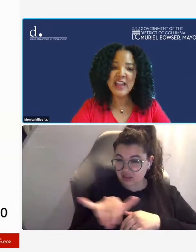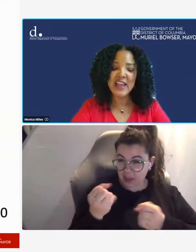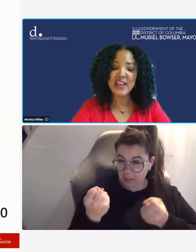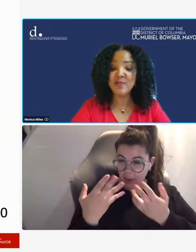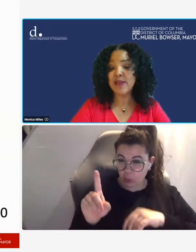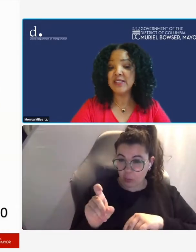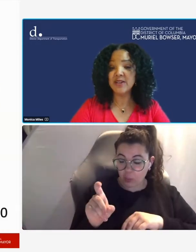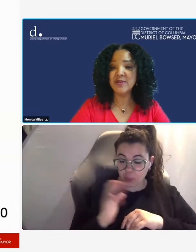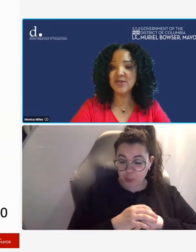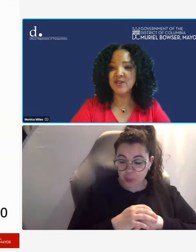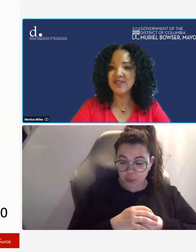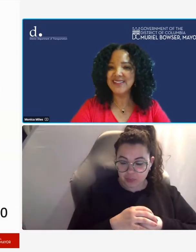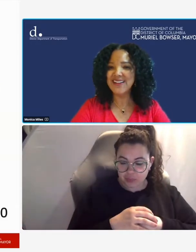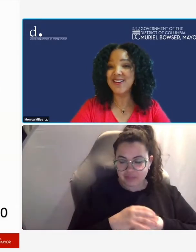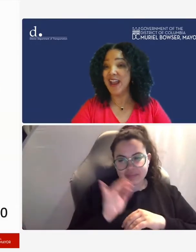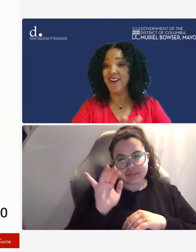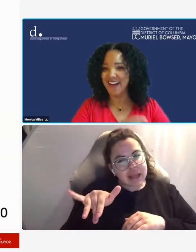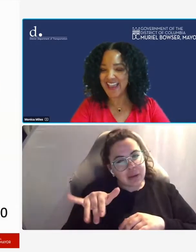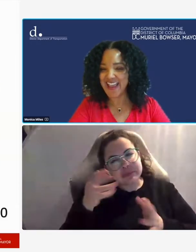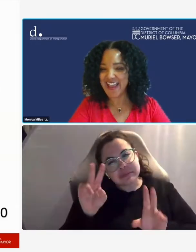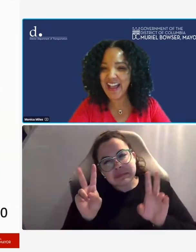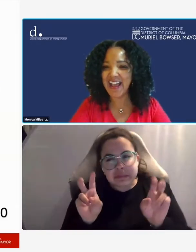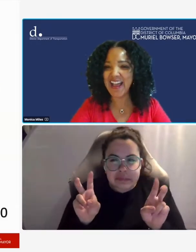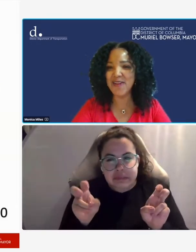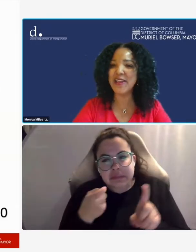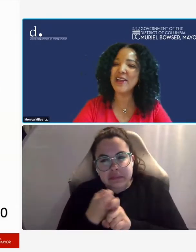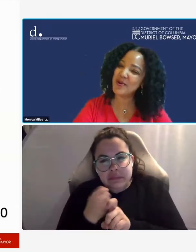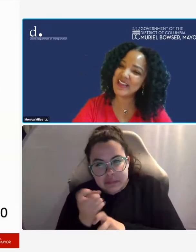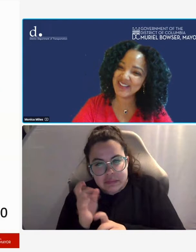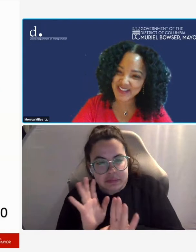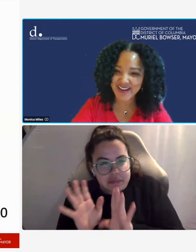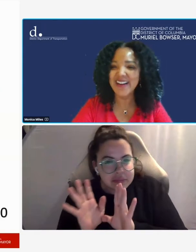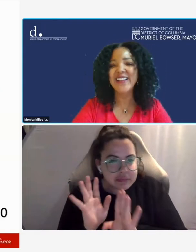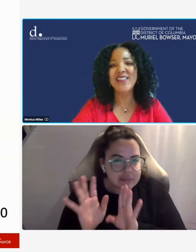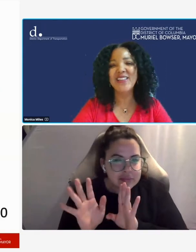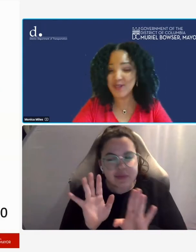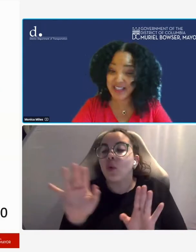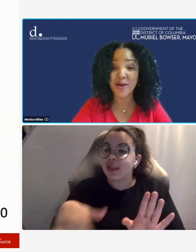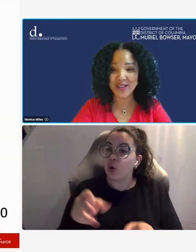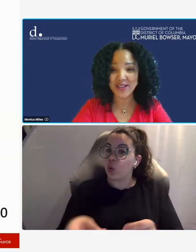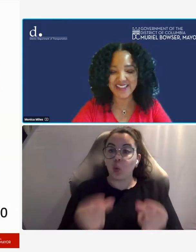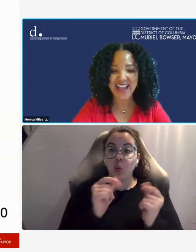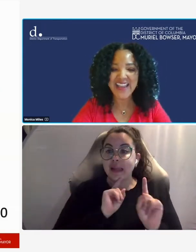and that was kind of rhetorical oh no okay we got a quick answer there which was no it does not